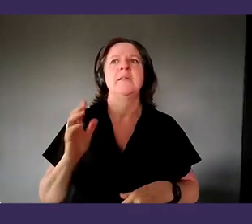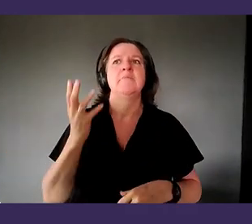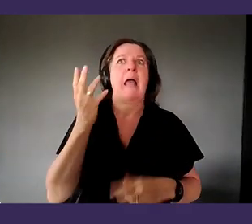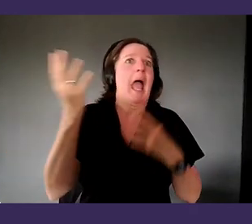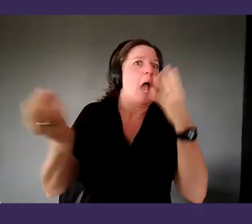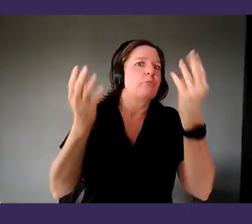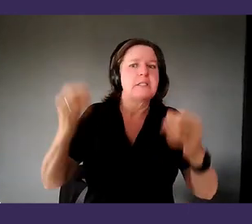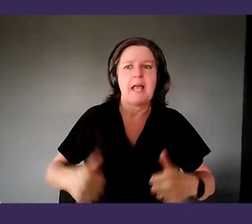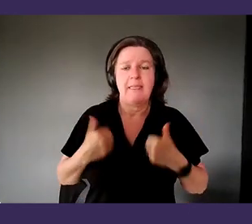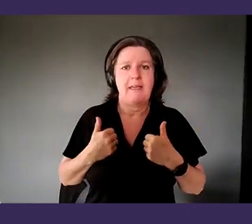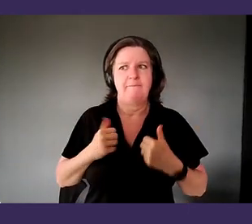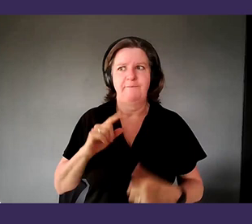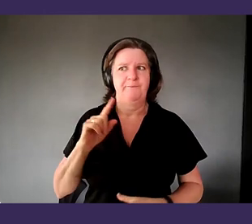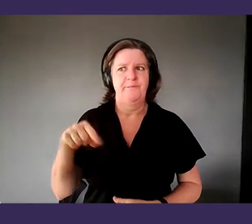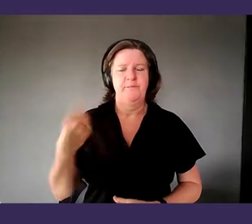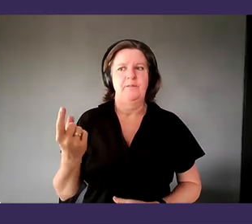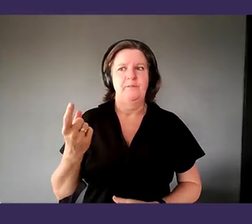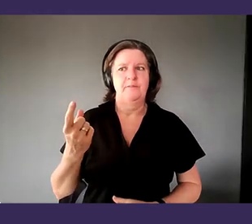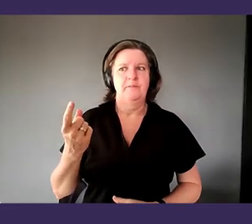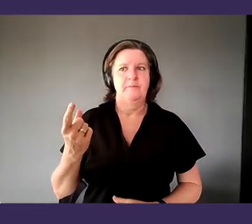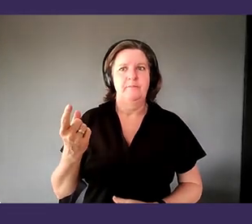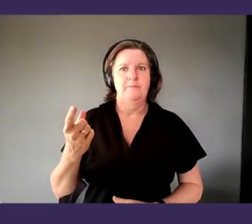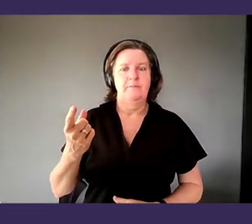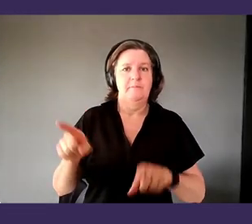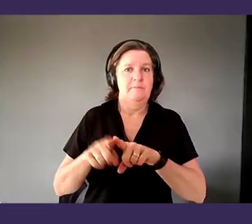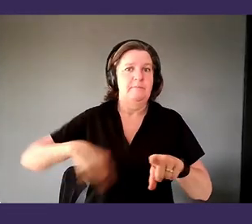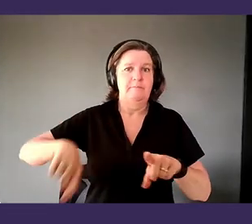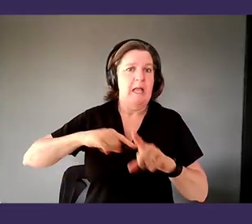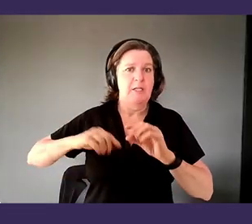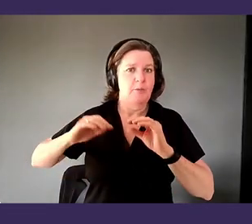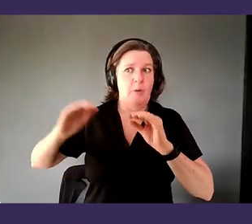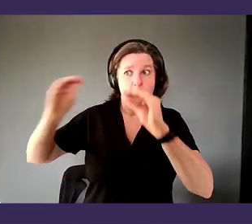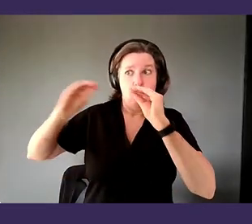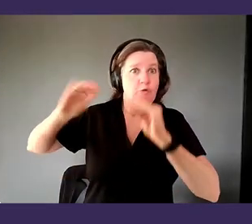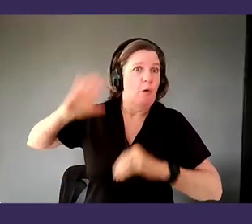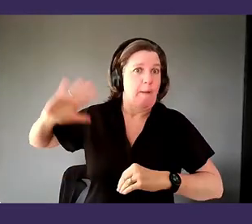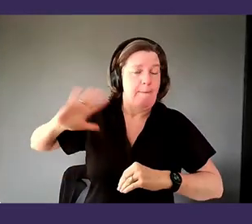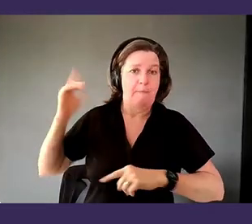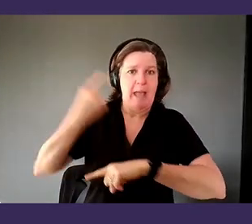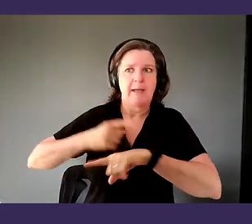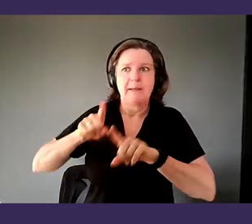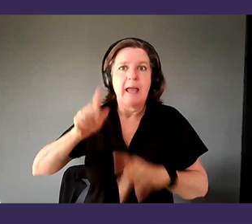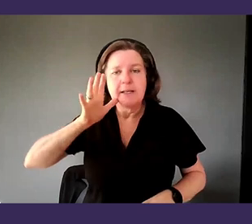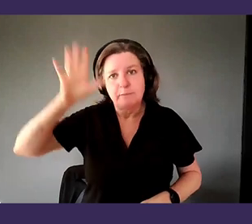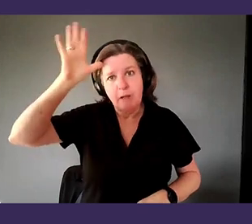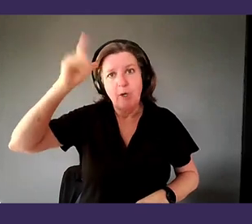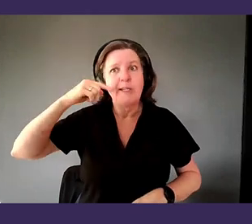just as we were educated back in those days as parents to raise children